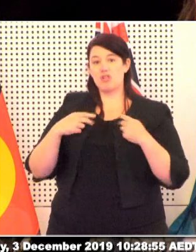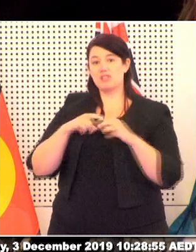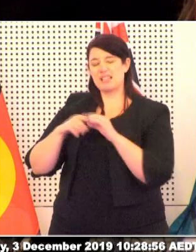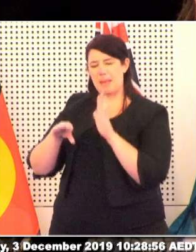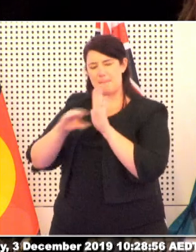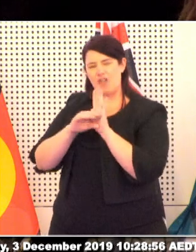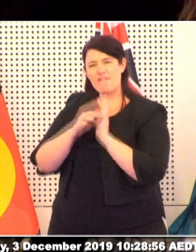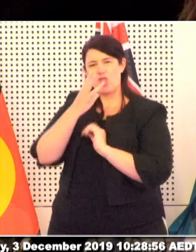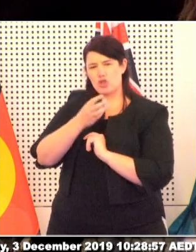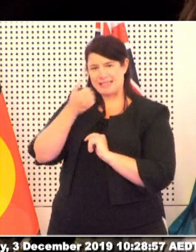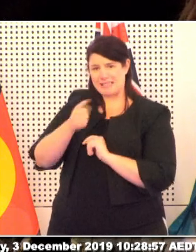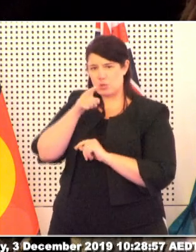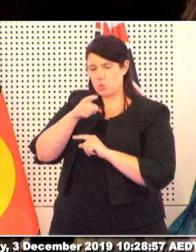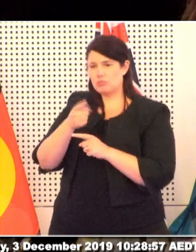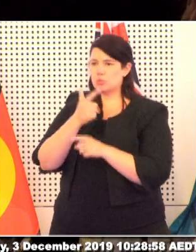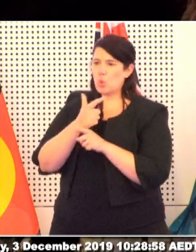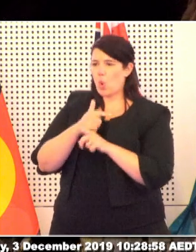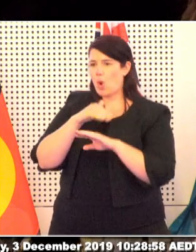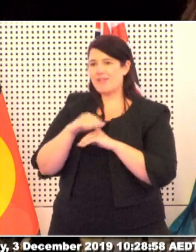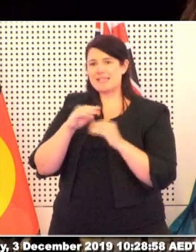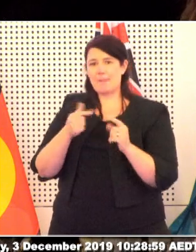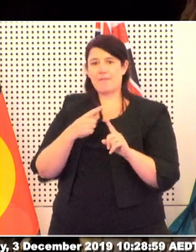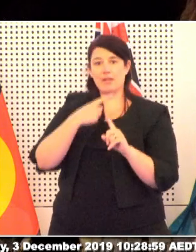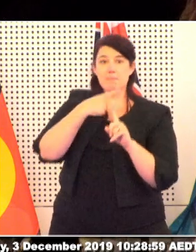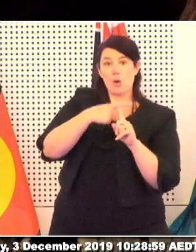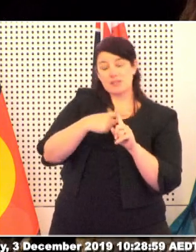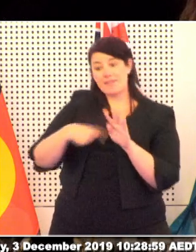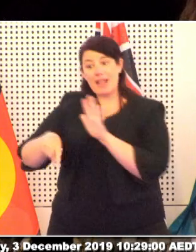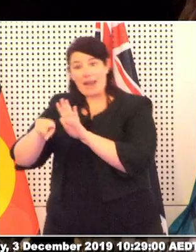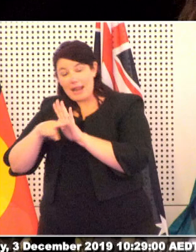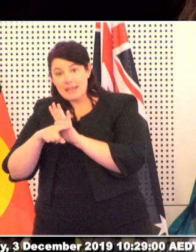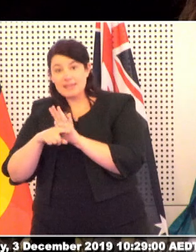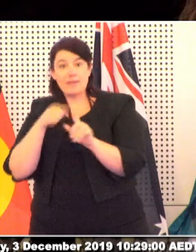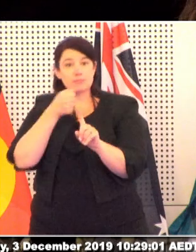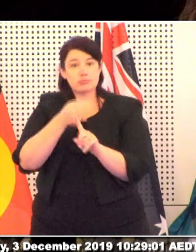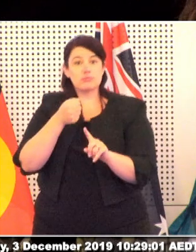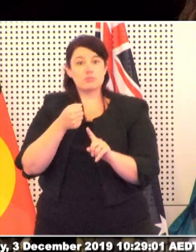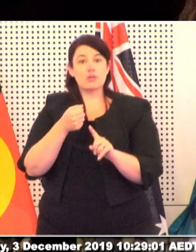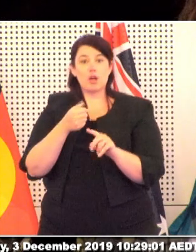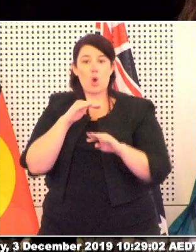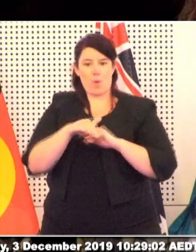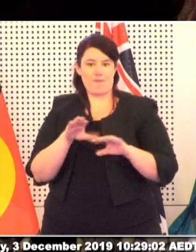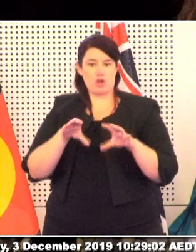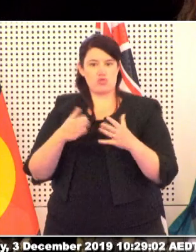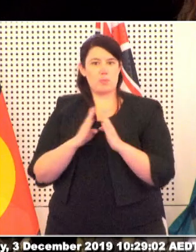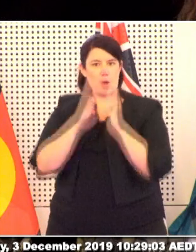refer to some of the advantages and disadvantages with the group home model.